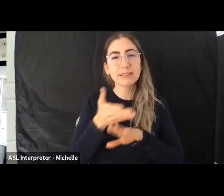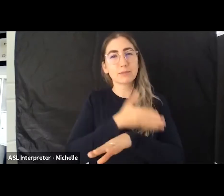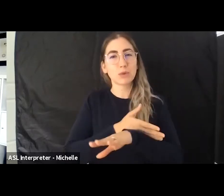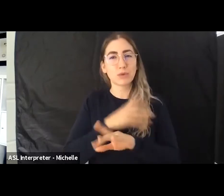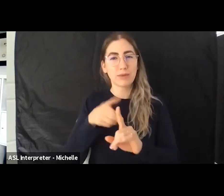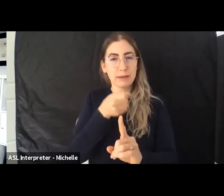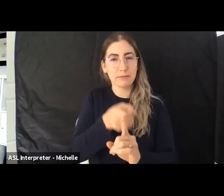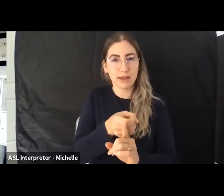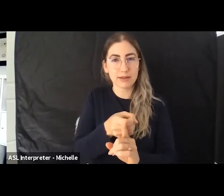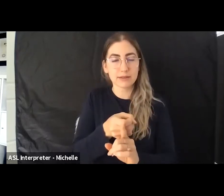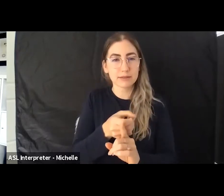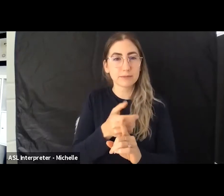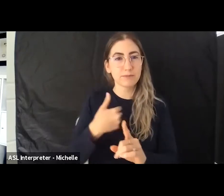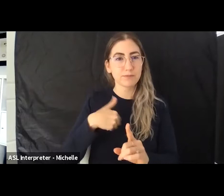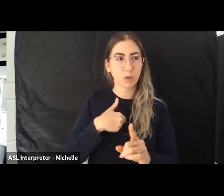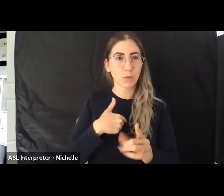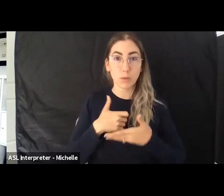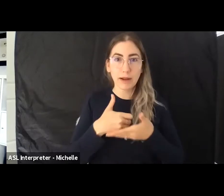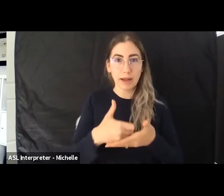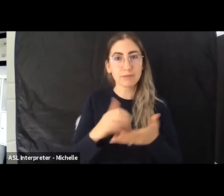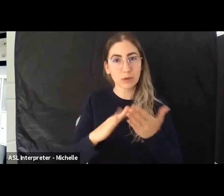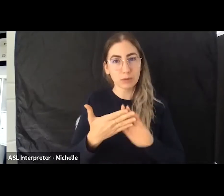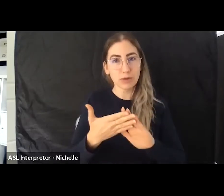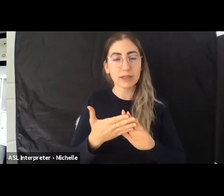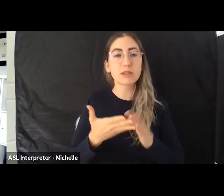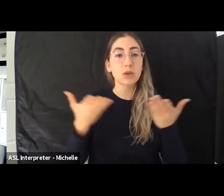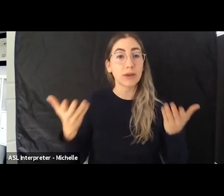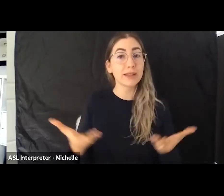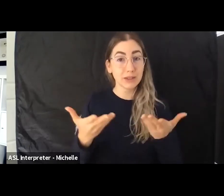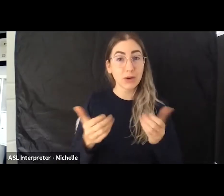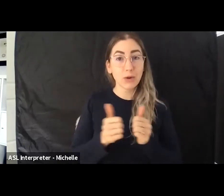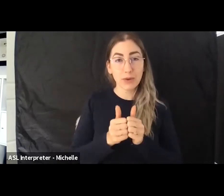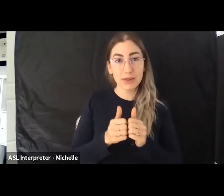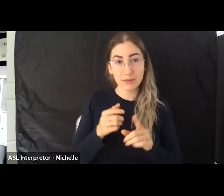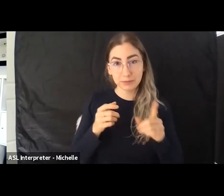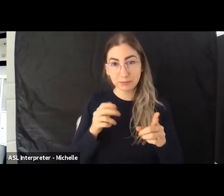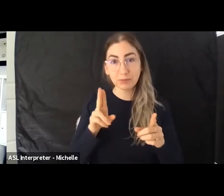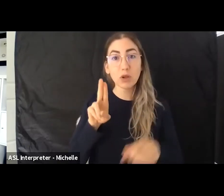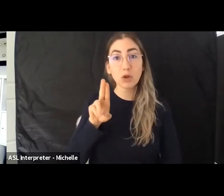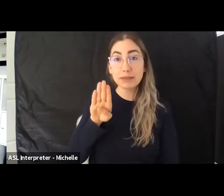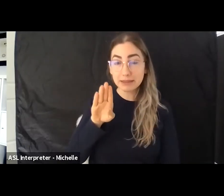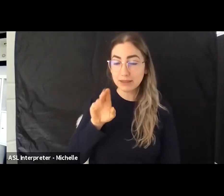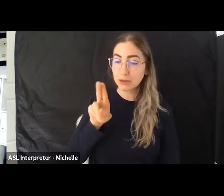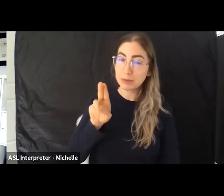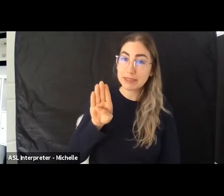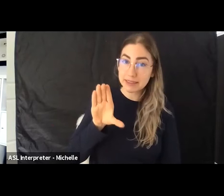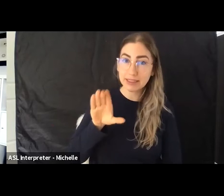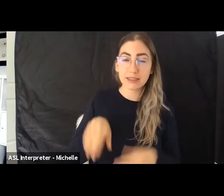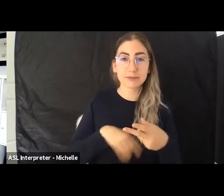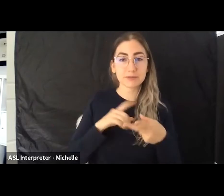COMMUNITIES THAT WE SERVE. SO WORKING TOGETHER WITH THE CANADIAN HARD OF SO WORKING TOGETHER WITH THE CANADIAN HARD OF HEARING HEARING ASSOCIATION, UNIVERSITY OF BRITISH COLUMBIA, AND ASSOCIATION, UNIVERSITY OF BRITISH COLUMBIA, AND OUR OUR RESEARCH DEPARTMENT HERE AT WAVEFRONT CENTRE